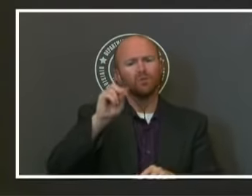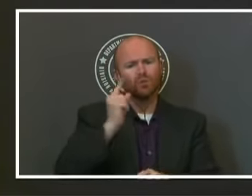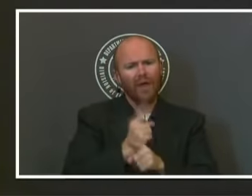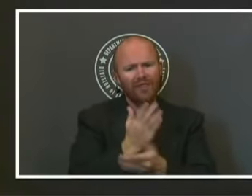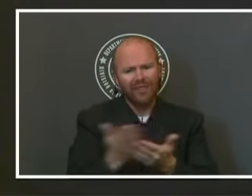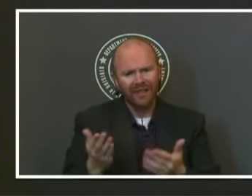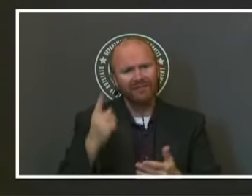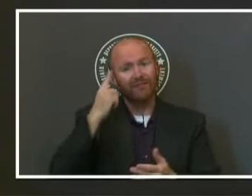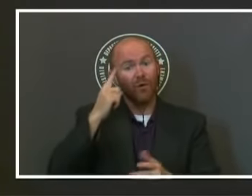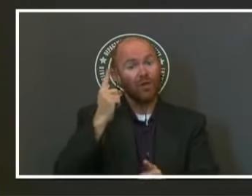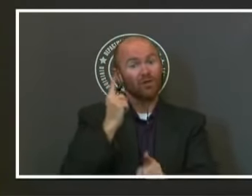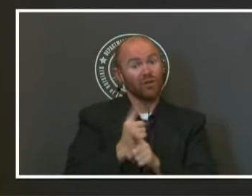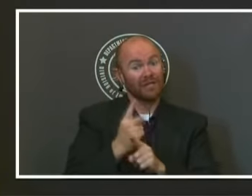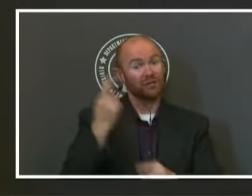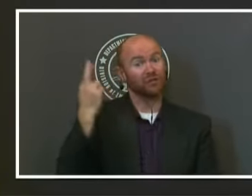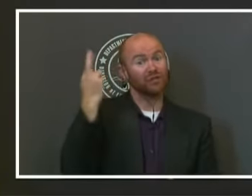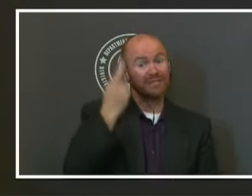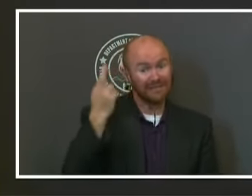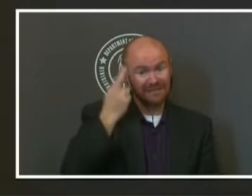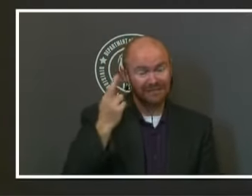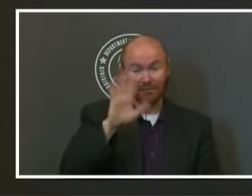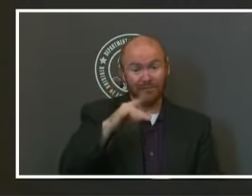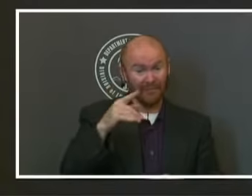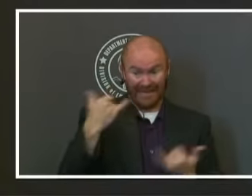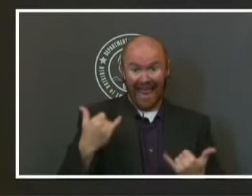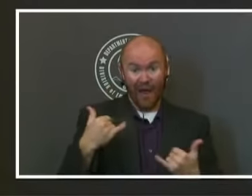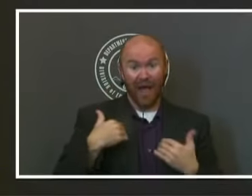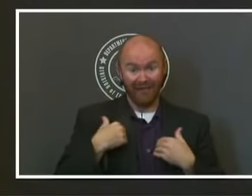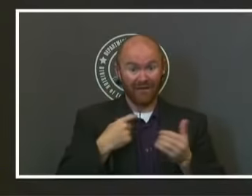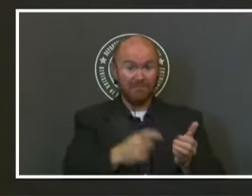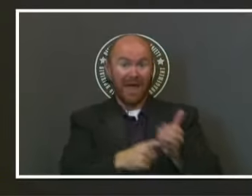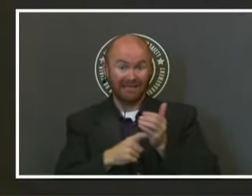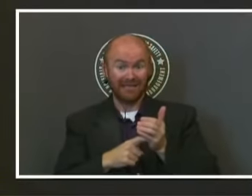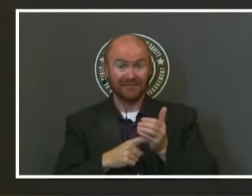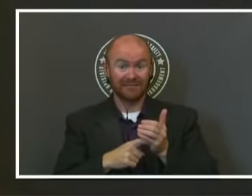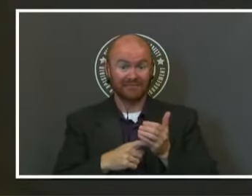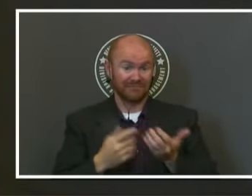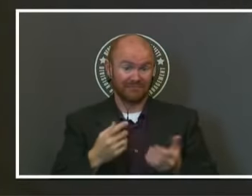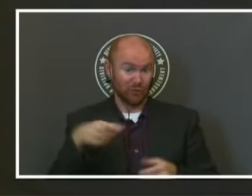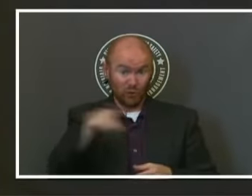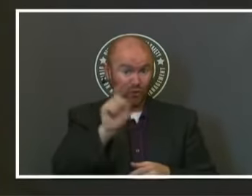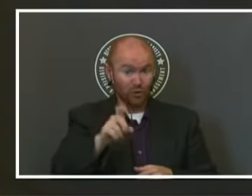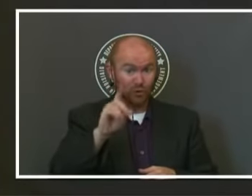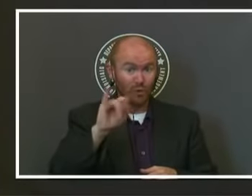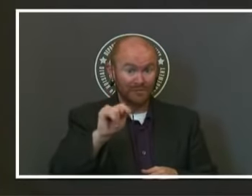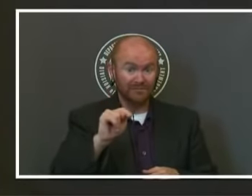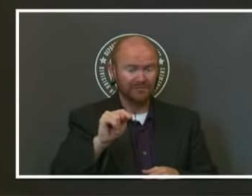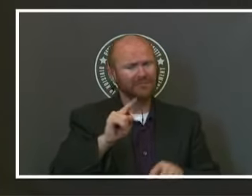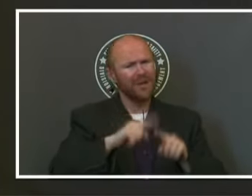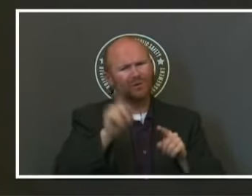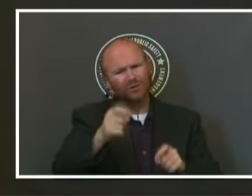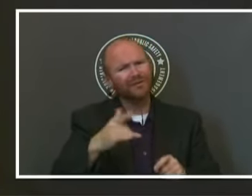law to do it but we have to do it anyway we